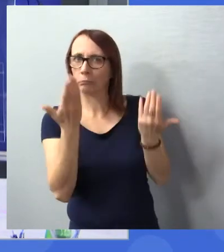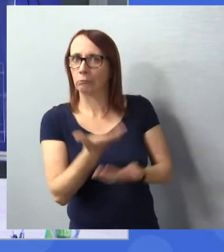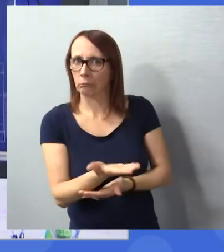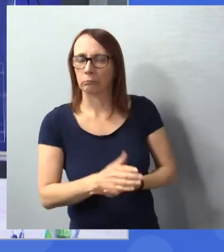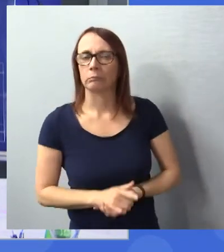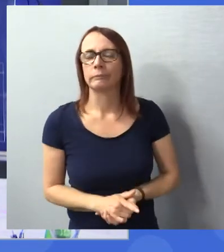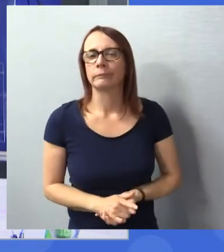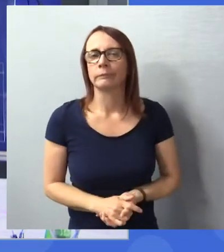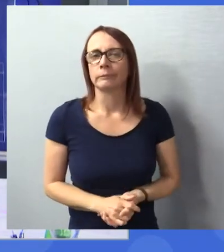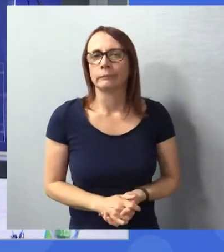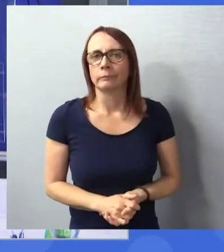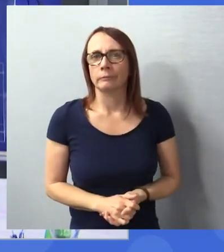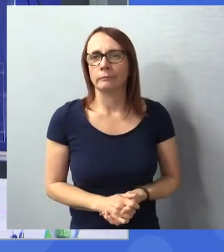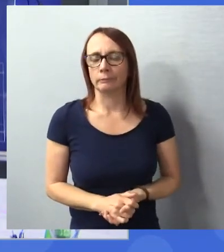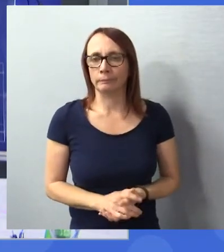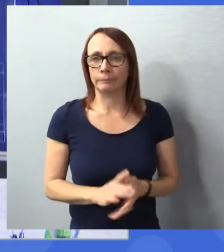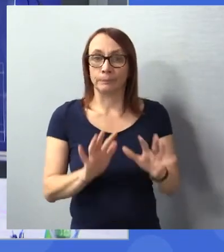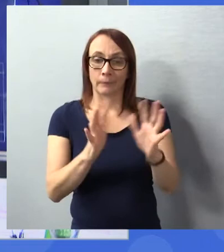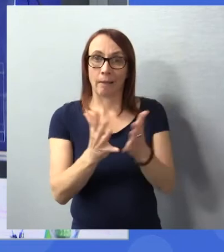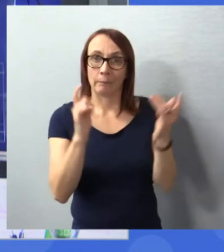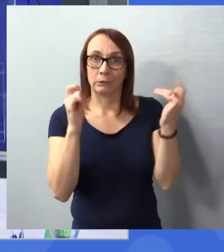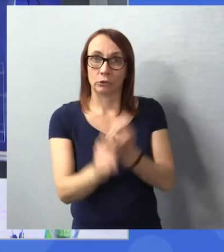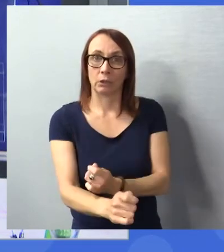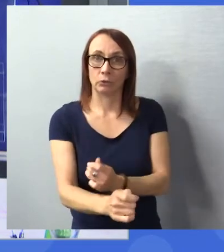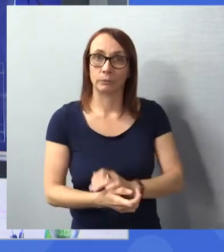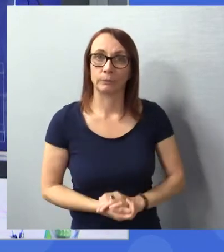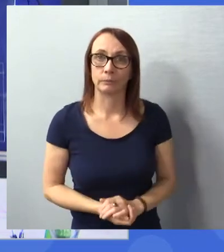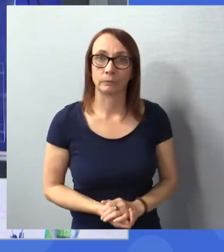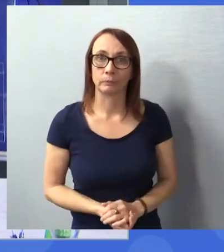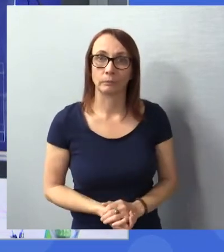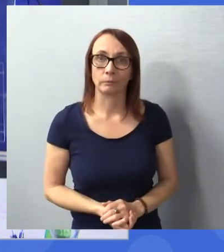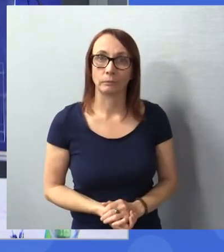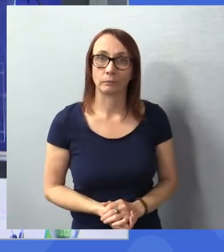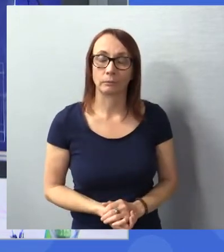last one was around about climate change and that we need to talk about the